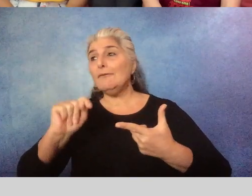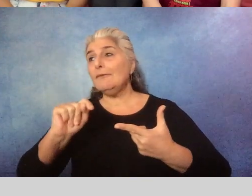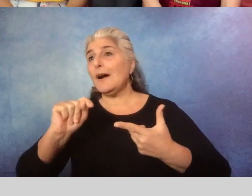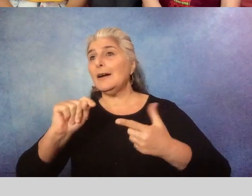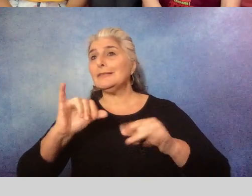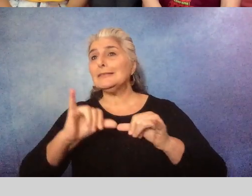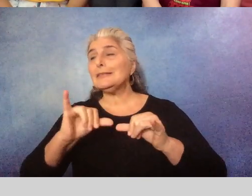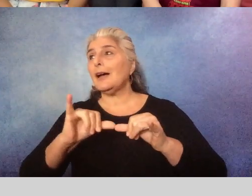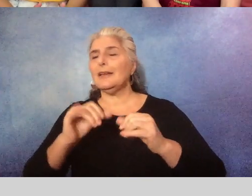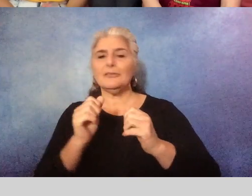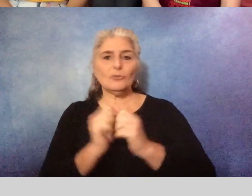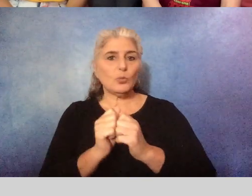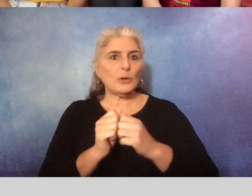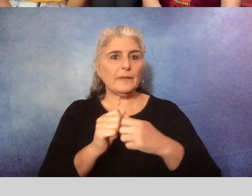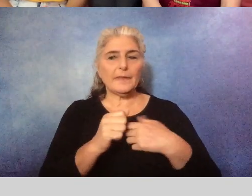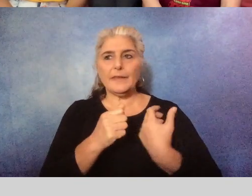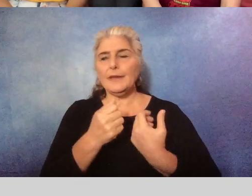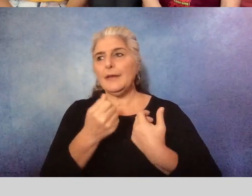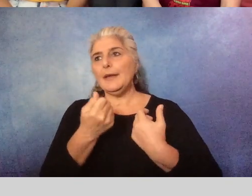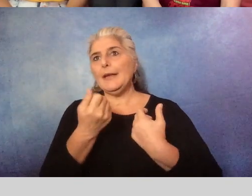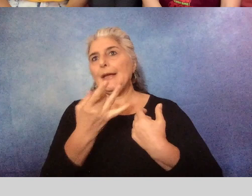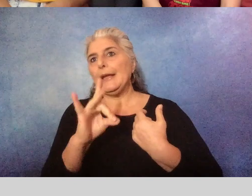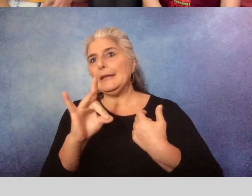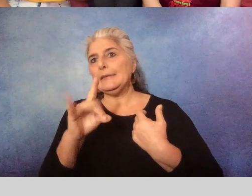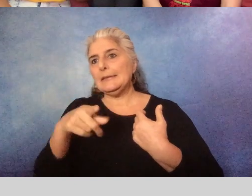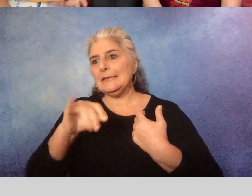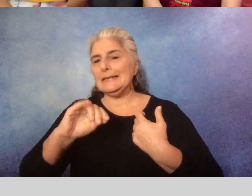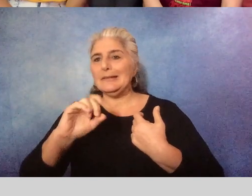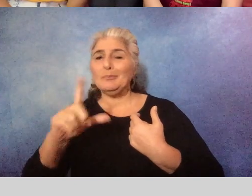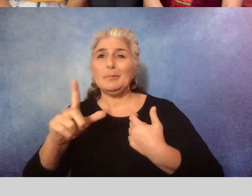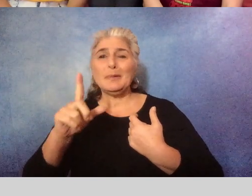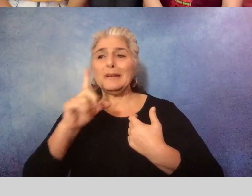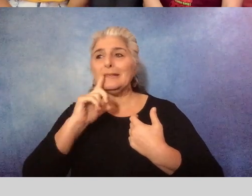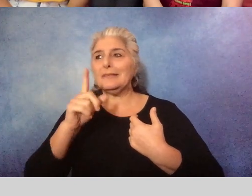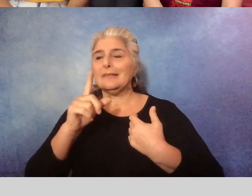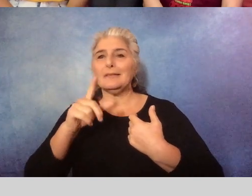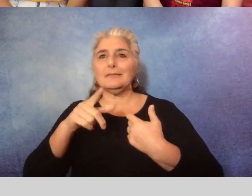with 18 pixels of padding,